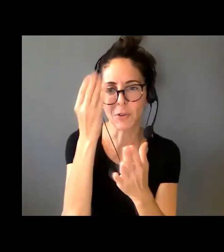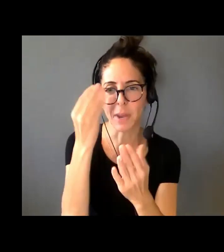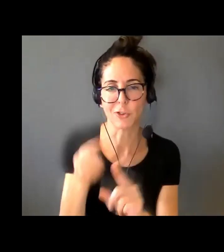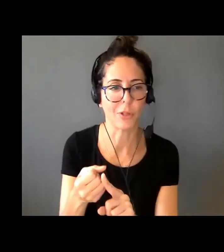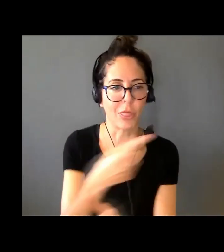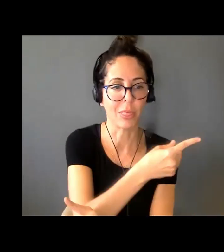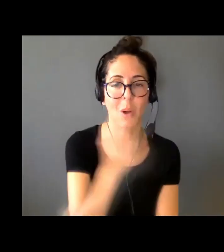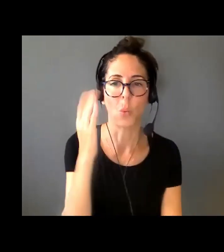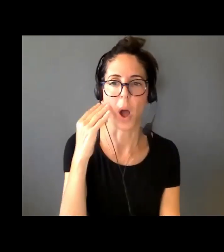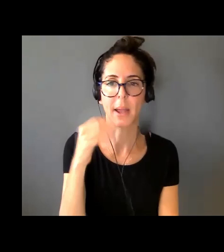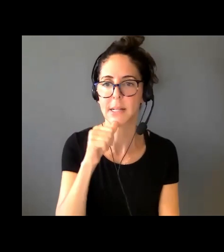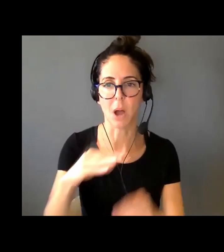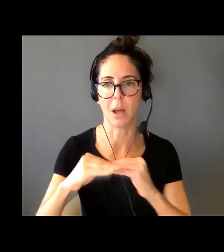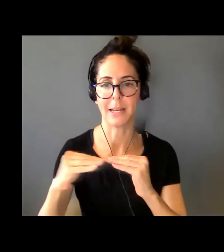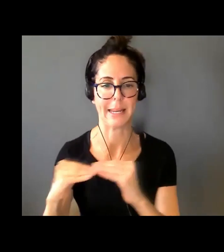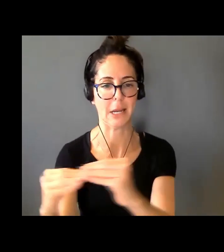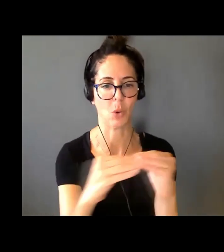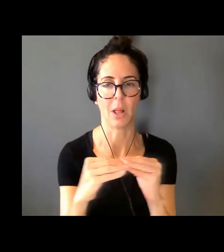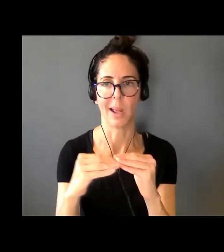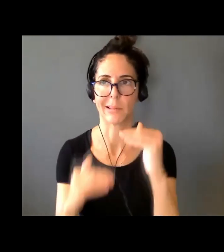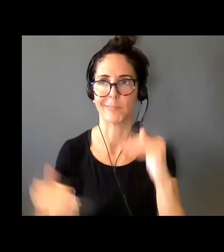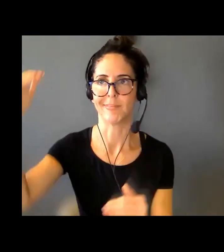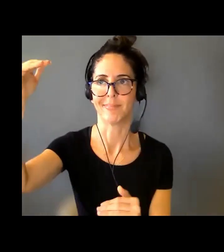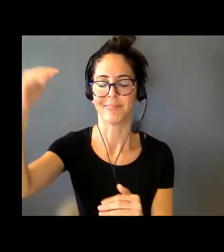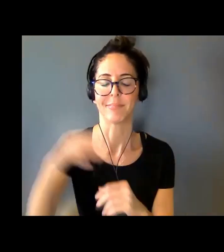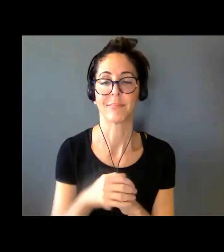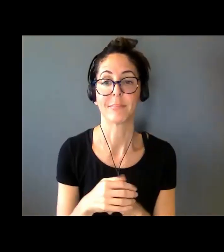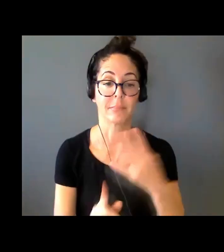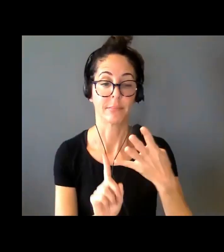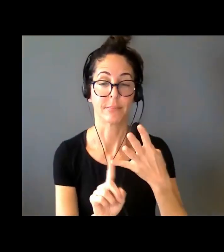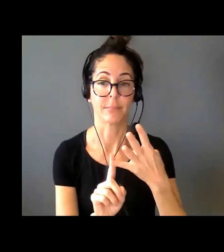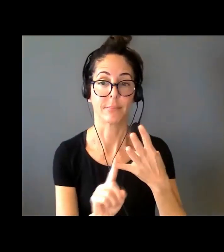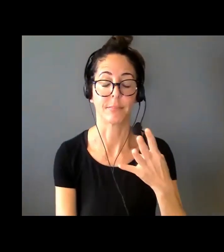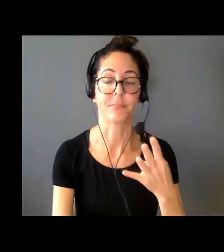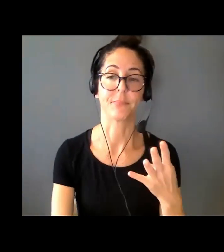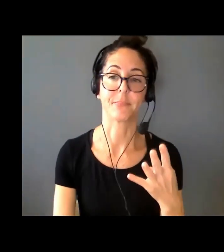The fourth point I will put forward is we cannot do – and my colleagues have mentioned,